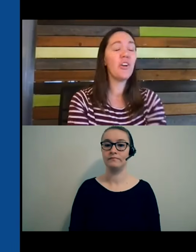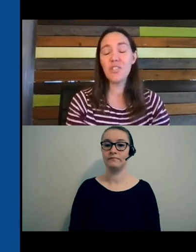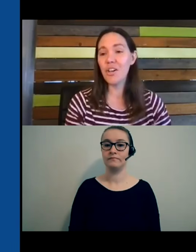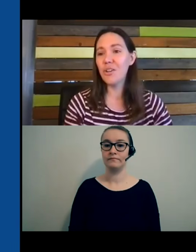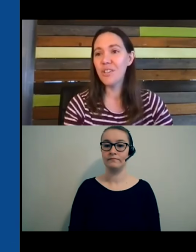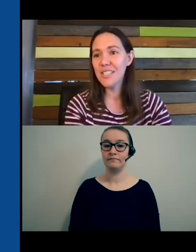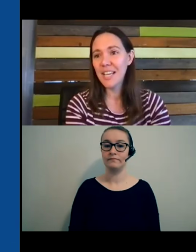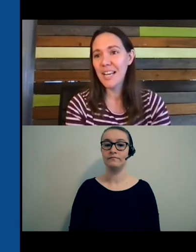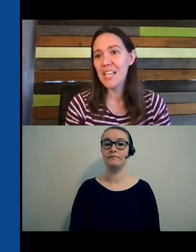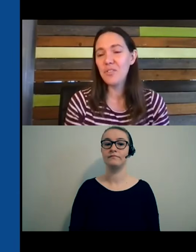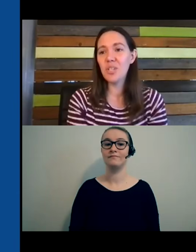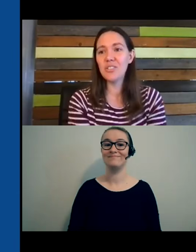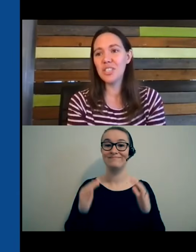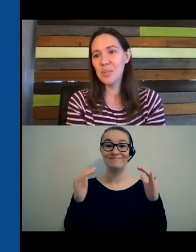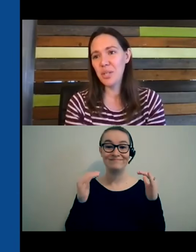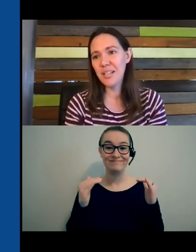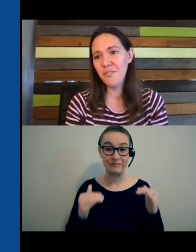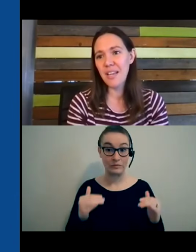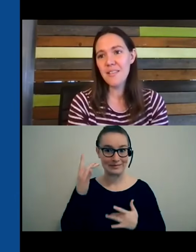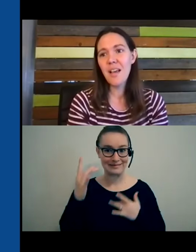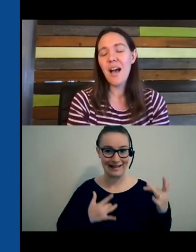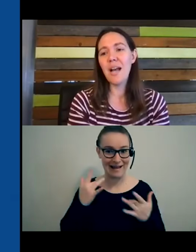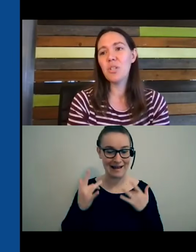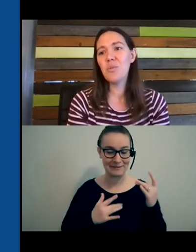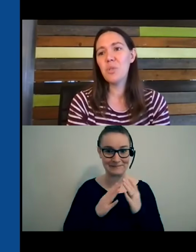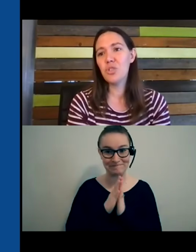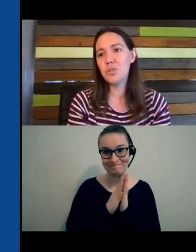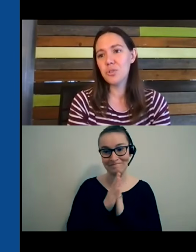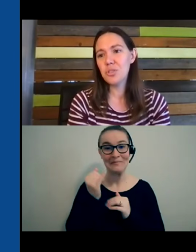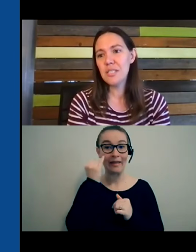Also, very exciting, if you are interested in planning events, I'm working with Joe Dolson